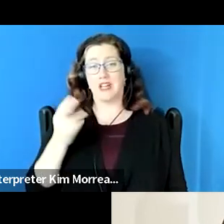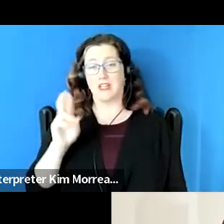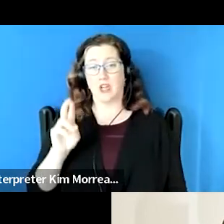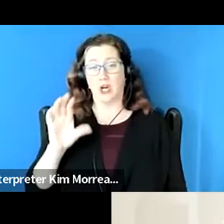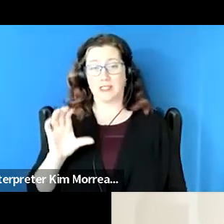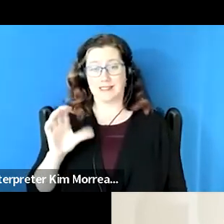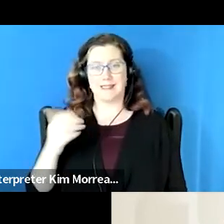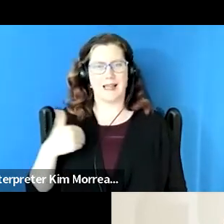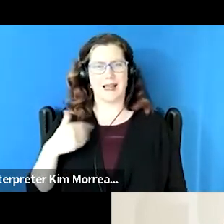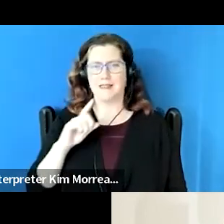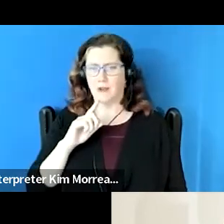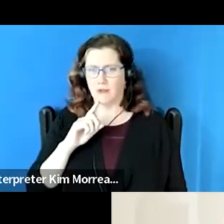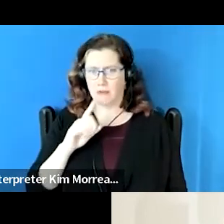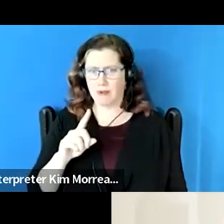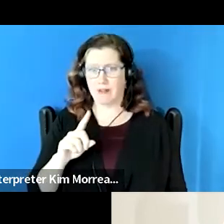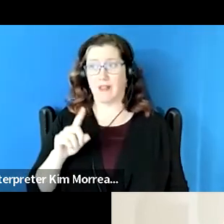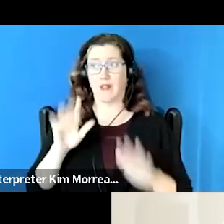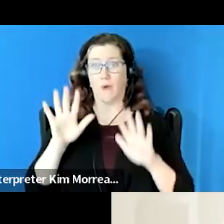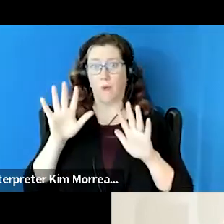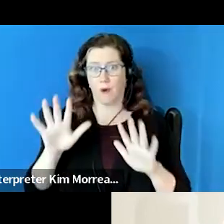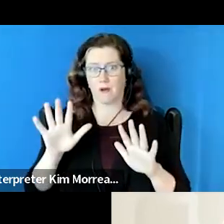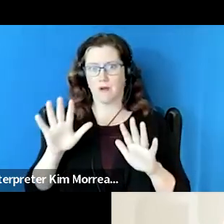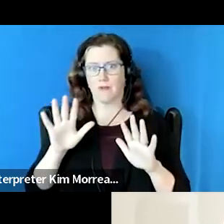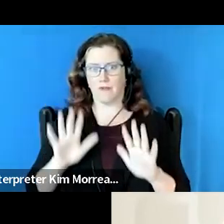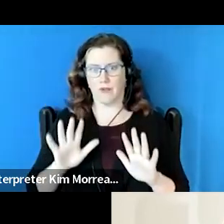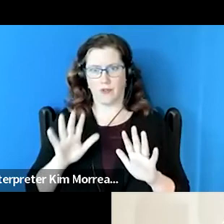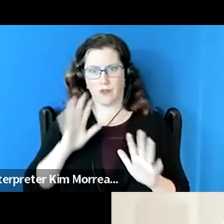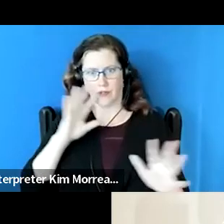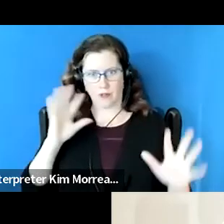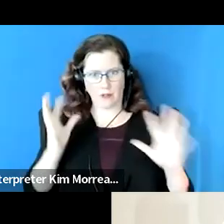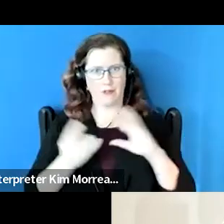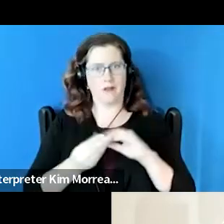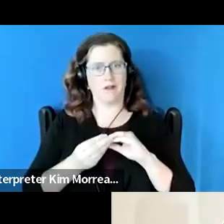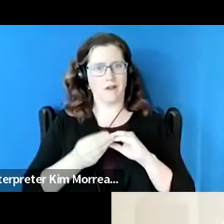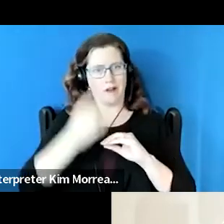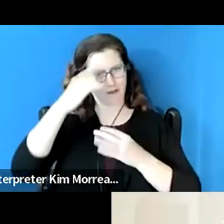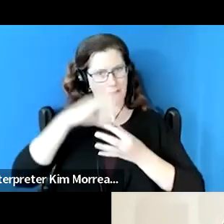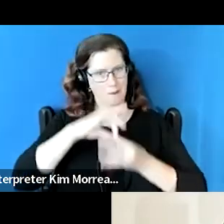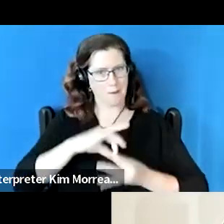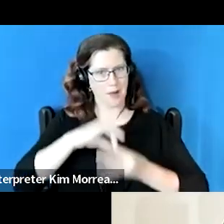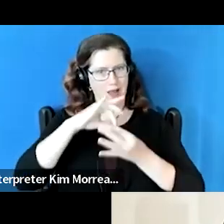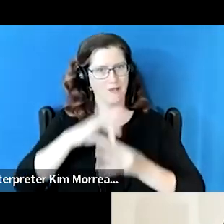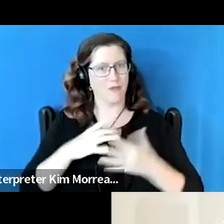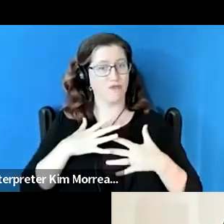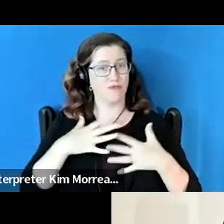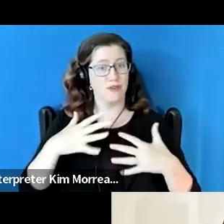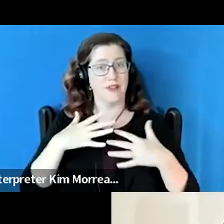really wonderful collection of mindful breathing techniques. And I'm gonna go ahead and share that link right now in the chat